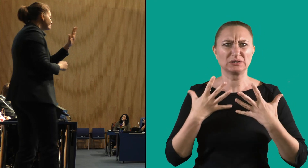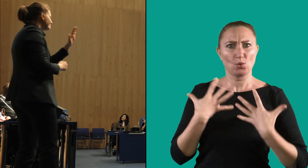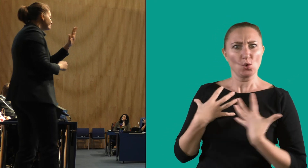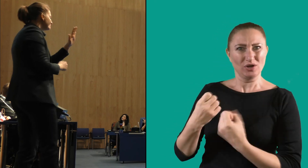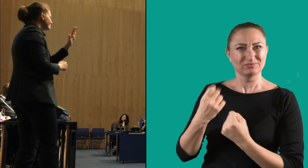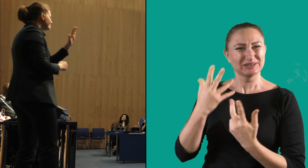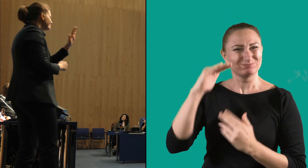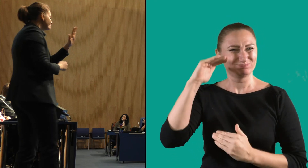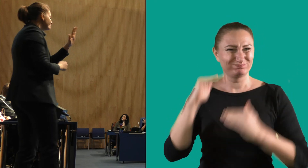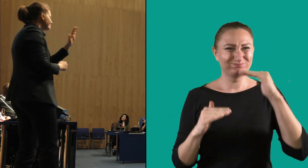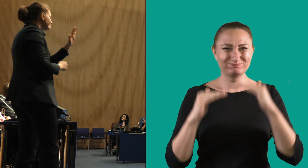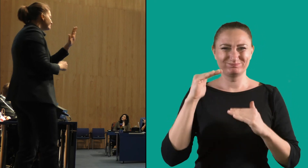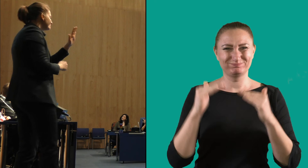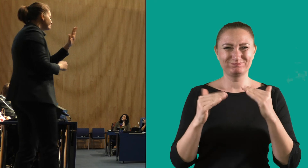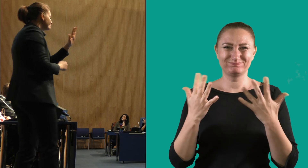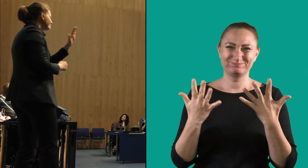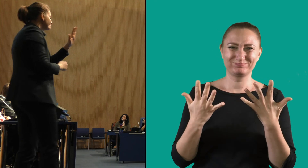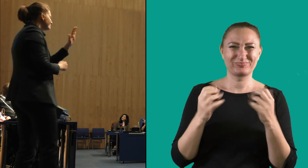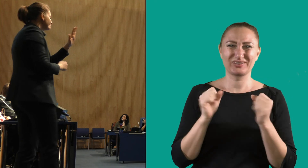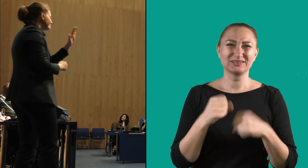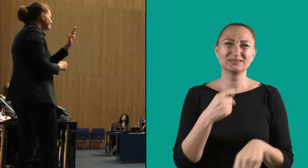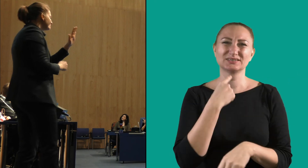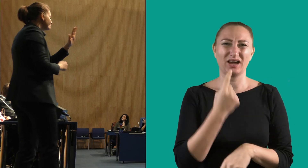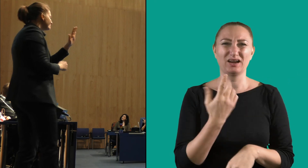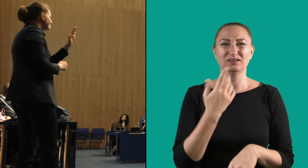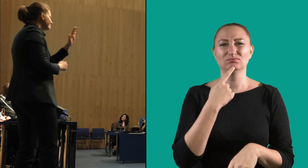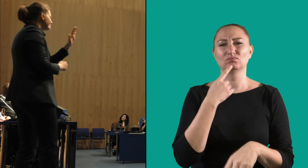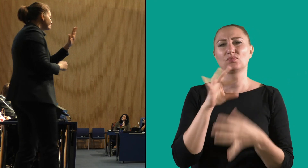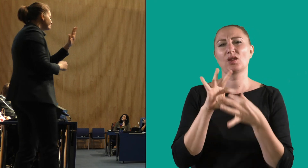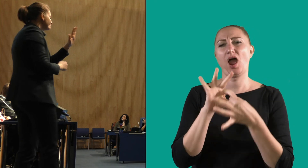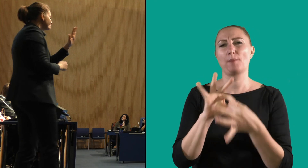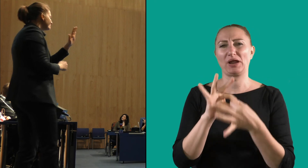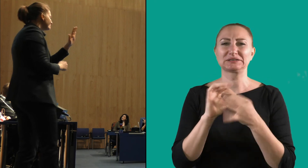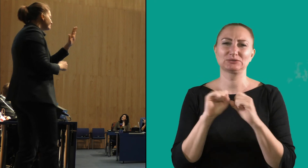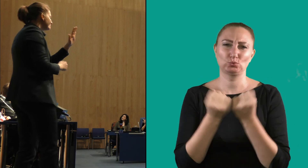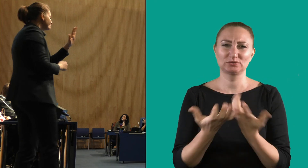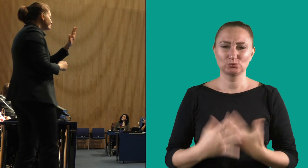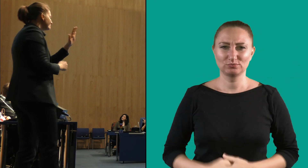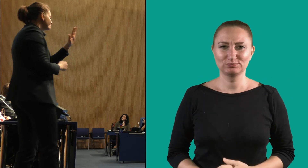You should aim to keep a balance. Still, it’s difficult to say, as it of course depends on each situation.